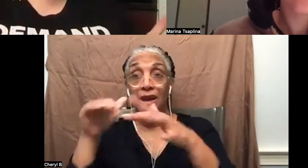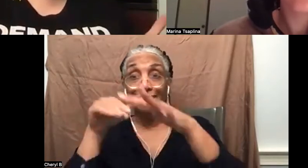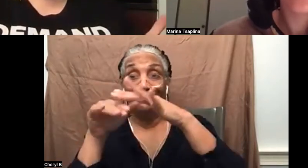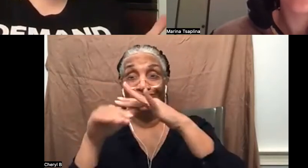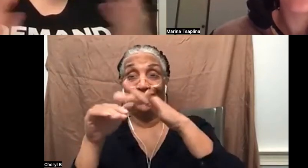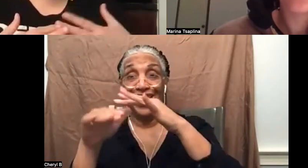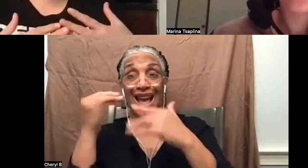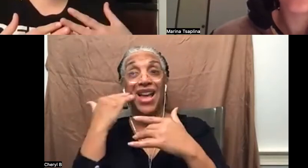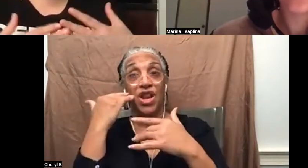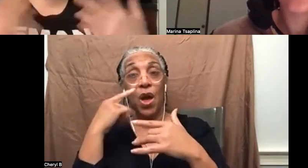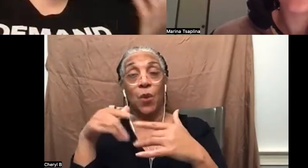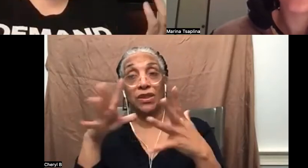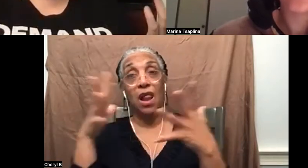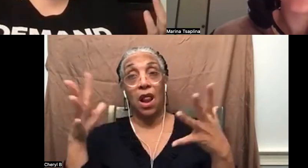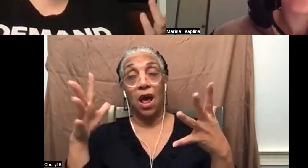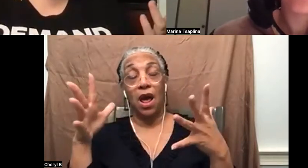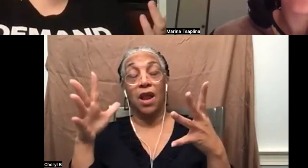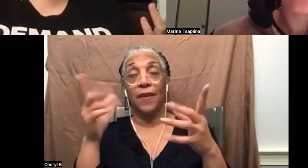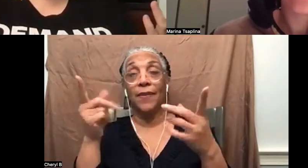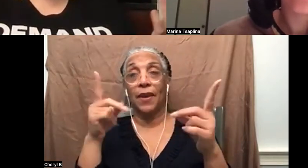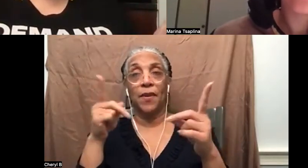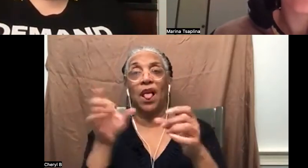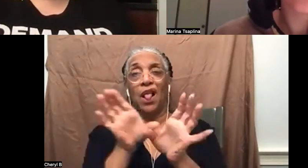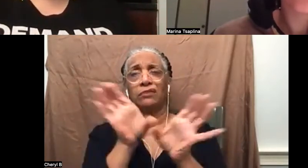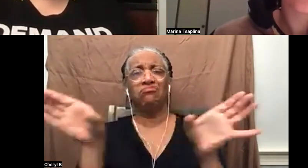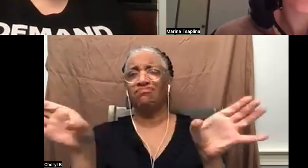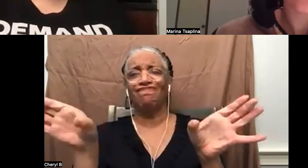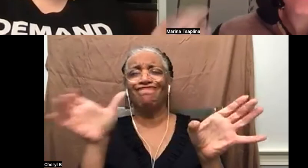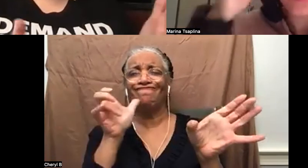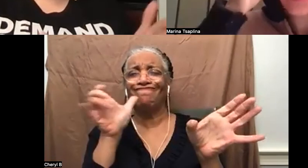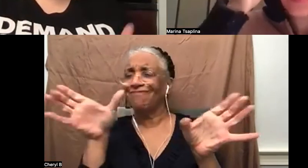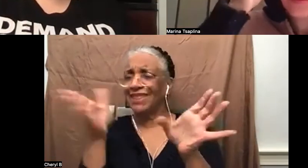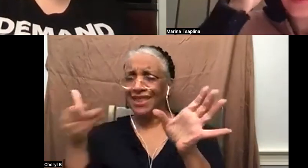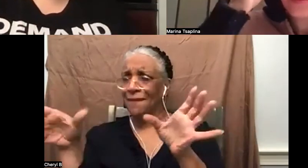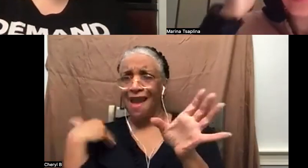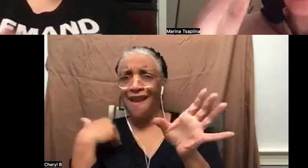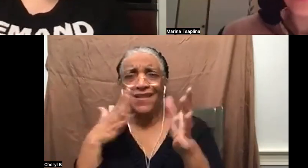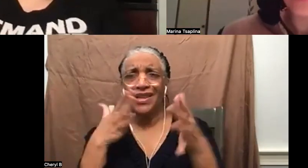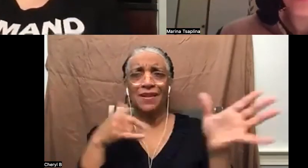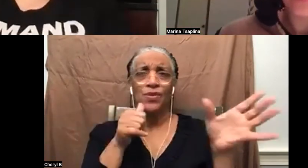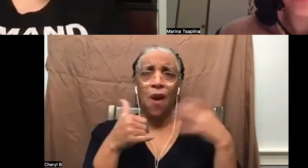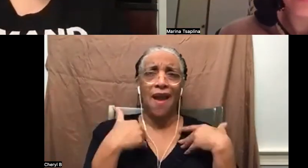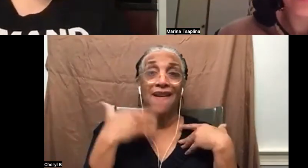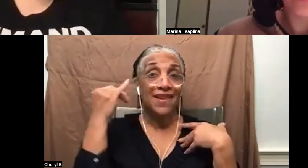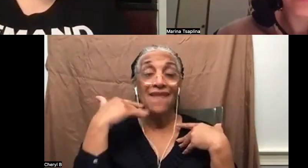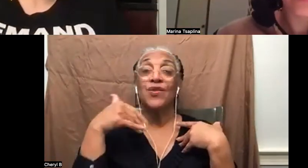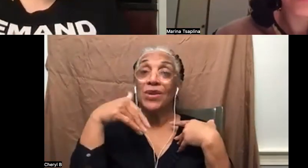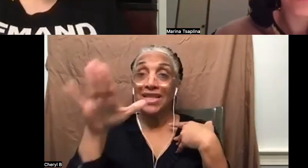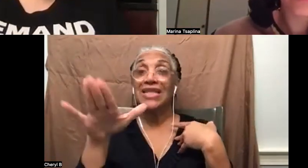digital divide in this country and much of the world, but if you can send a message on Instagram you can